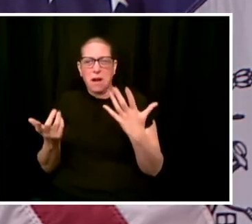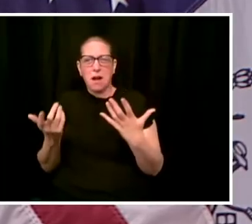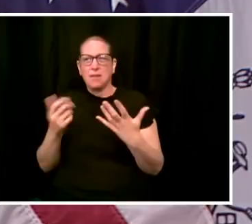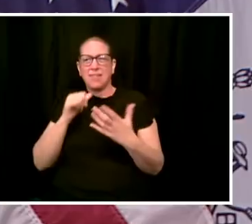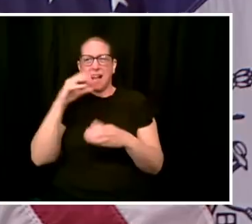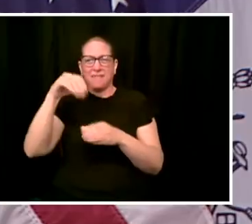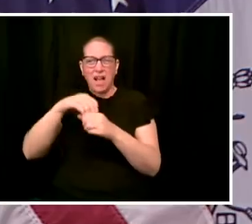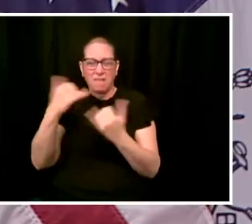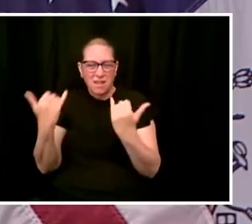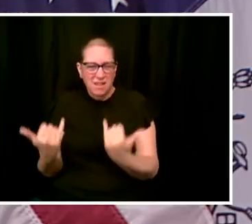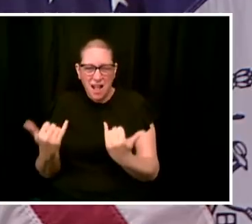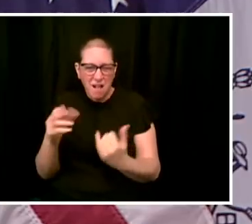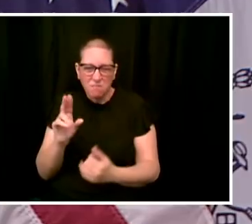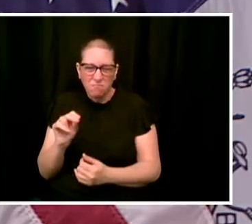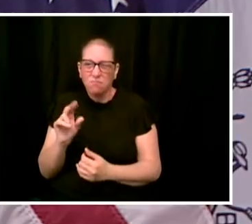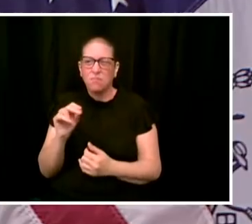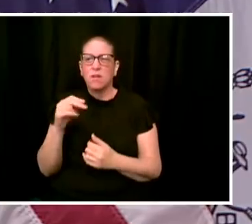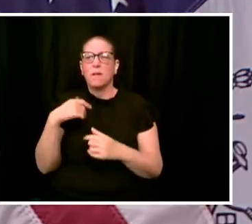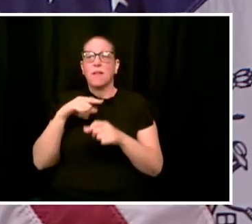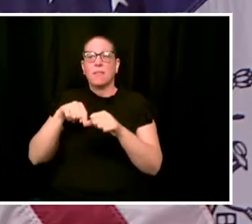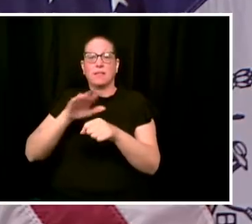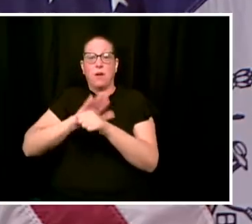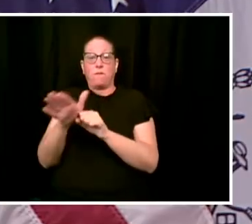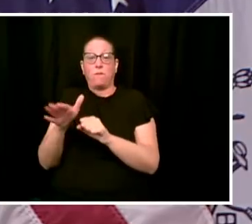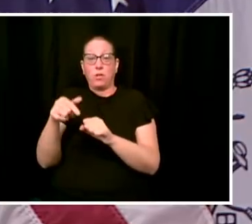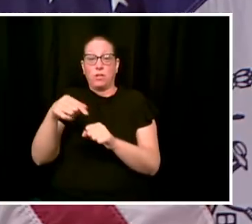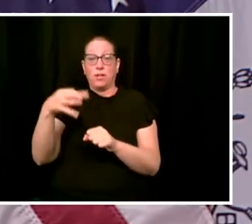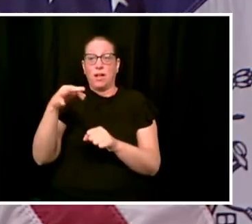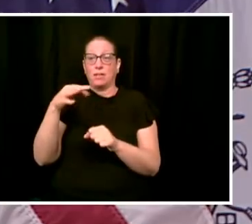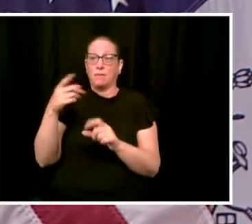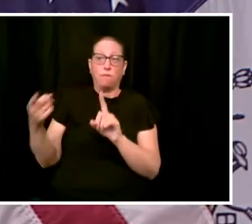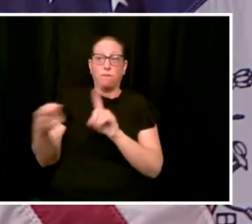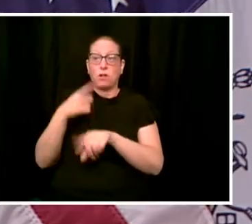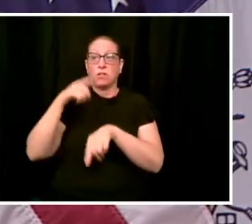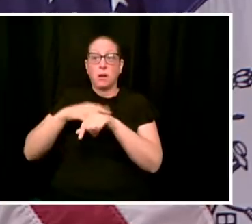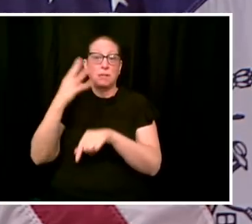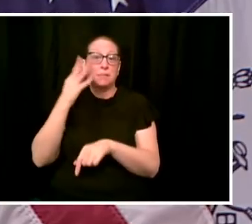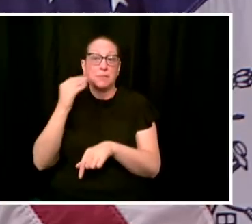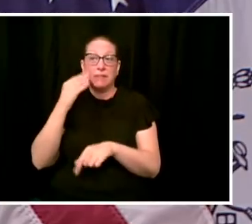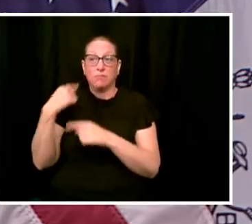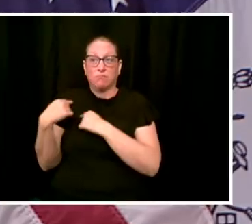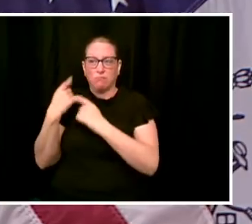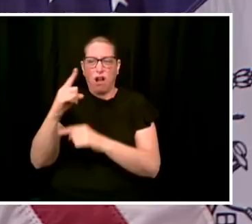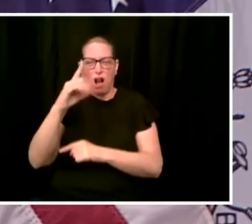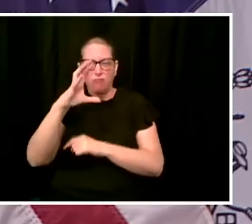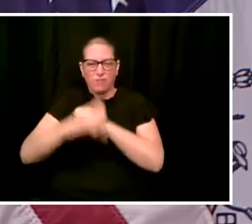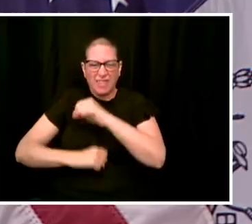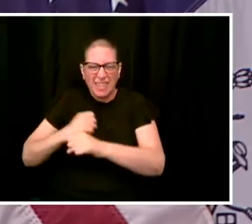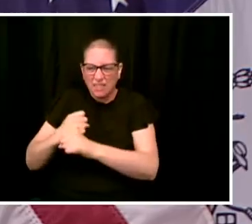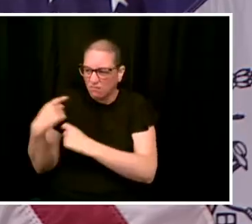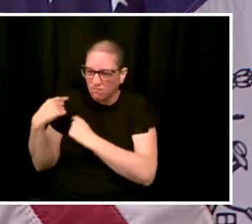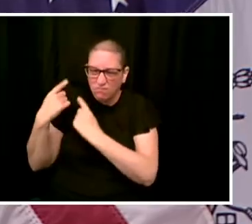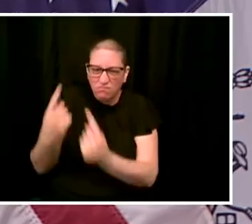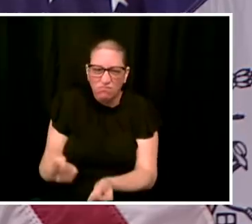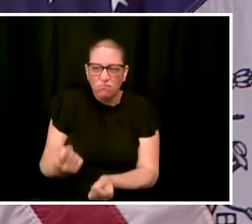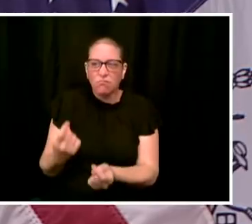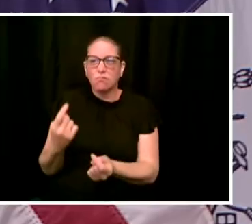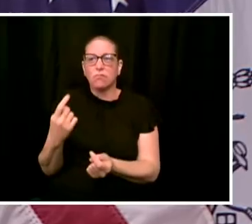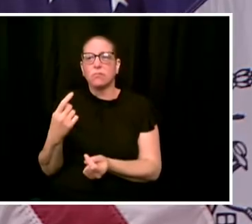CARE CRISIS IN THIS COUNTRY IN A CENTURY. NO ONE HAS GONE THROUGH ANYTHING